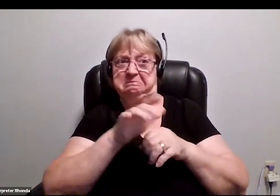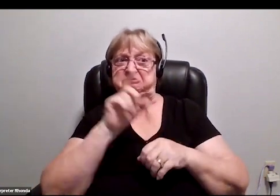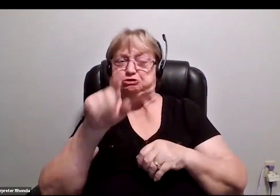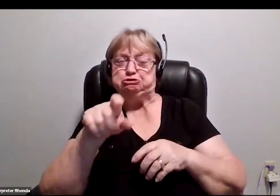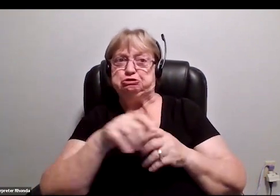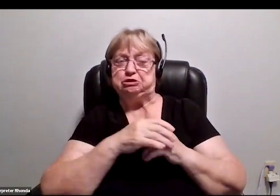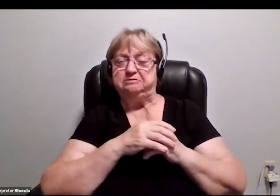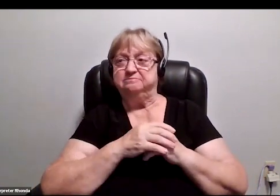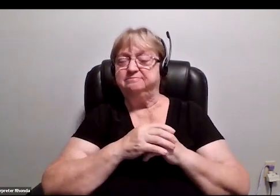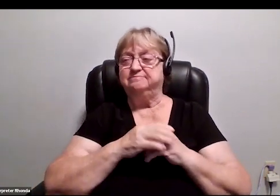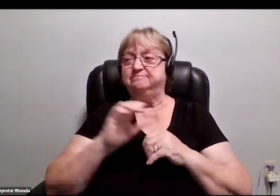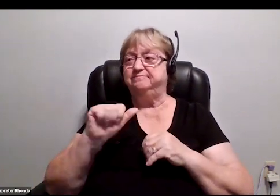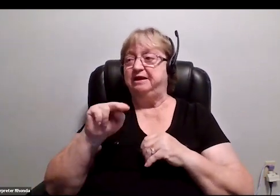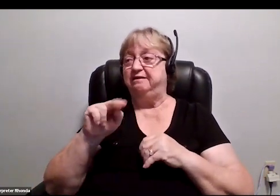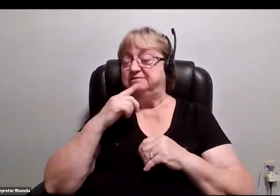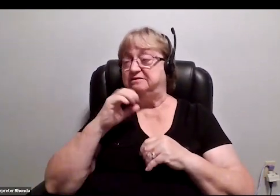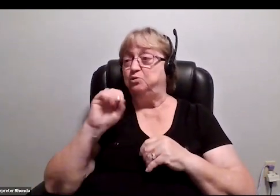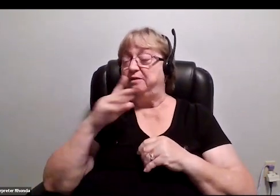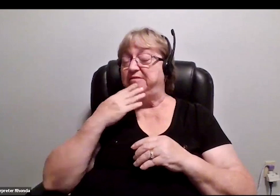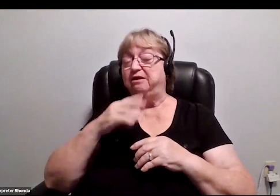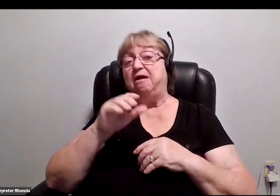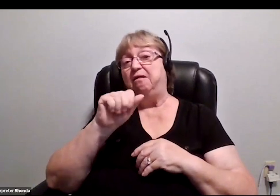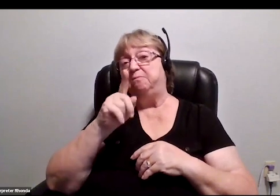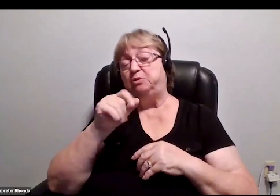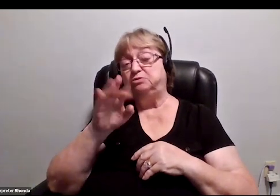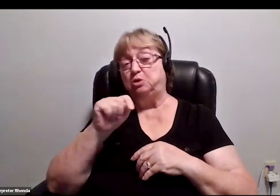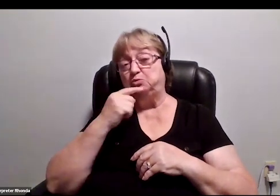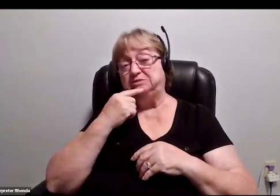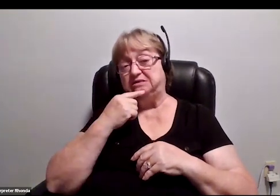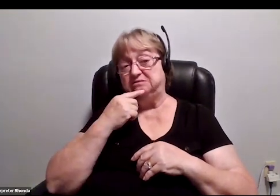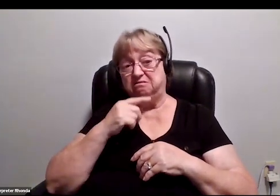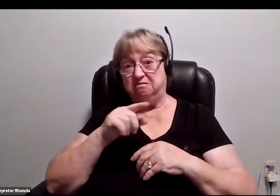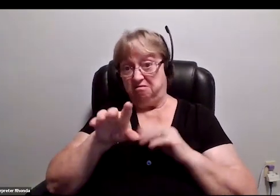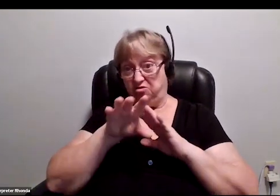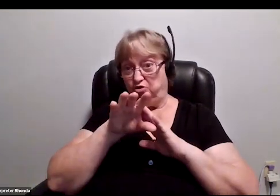Fantastic. Alberto asks, "Have any of the videos been published on TikTok